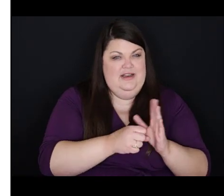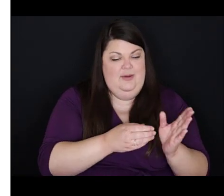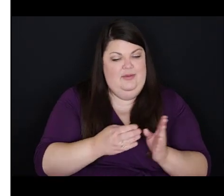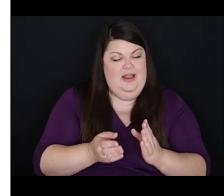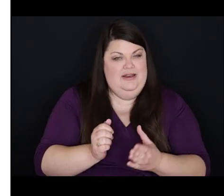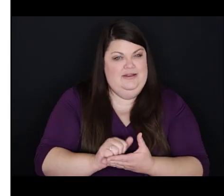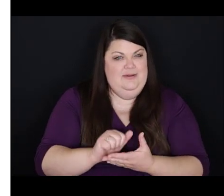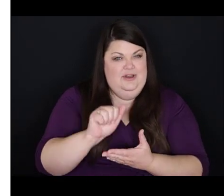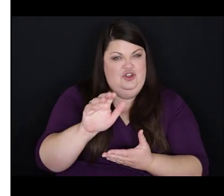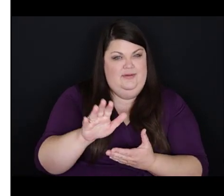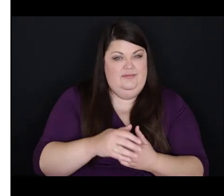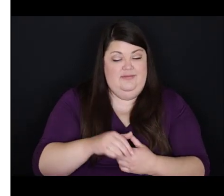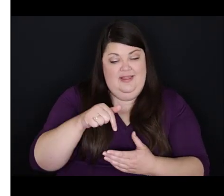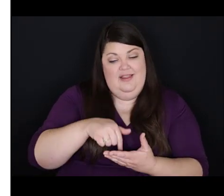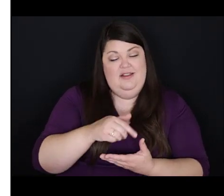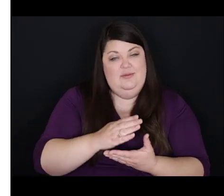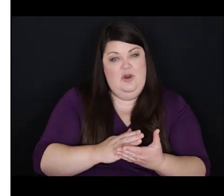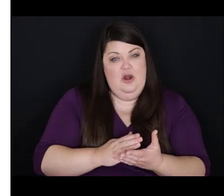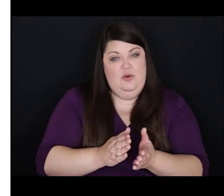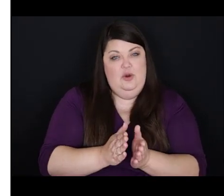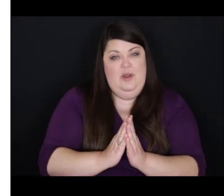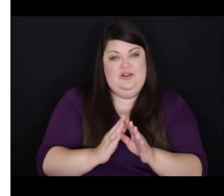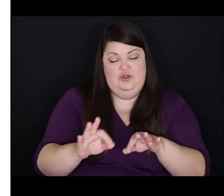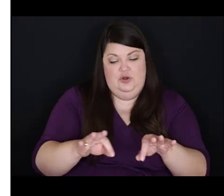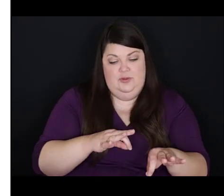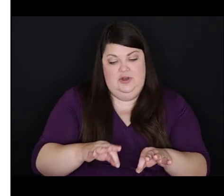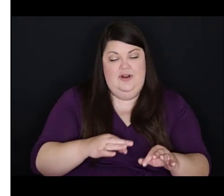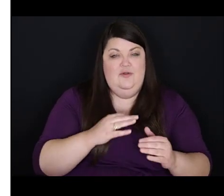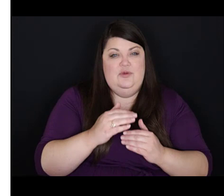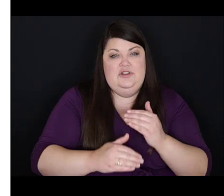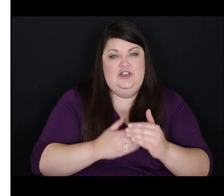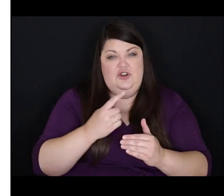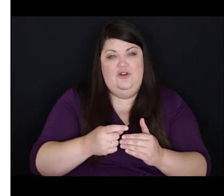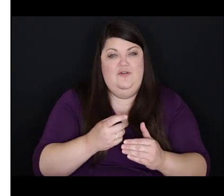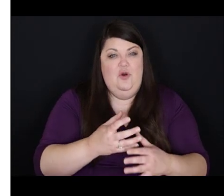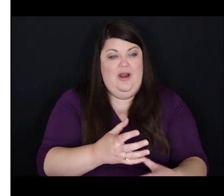This part requests a description of the procedures for acquisition and